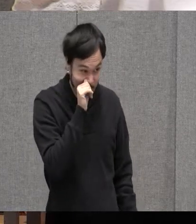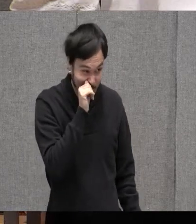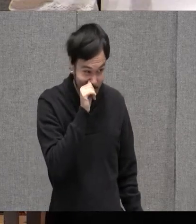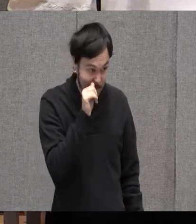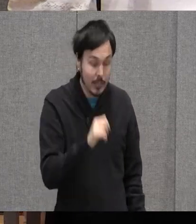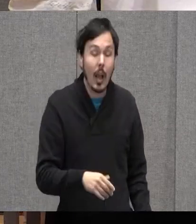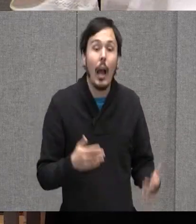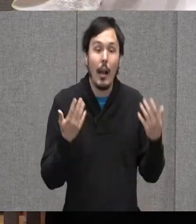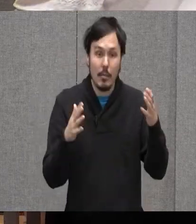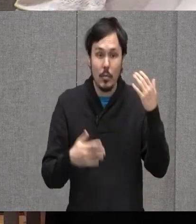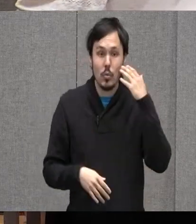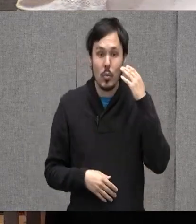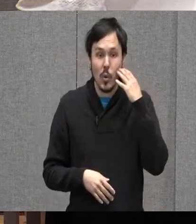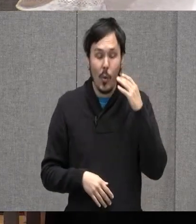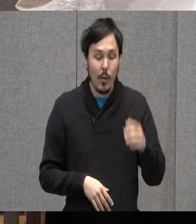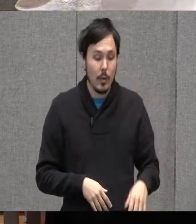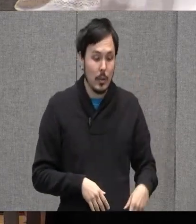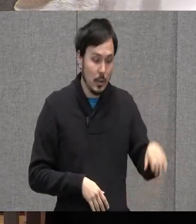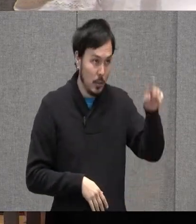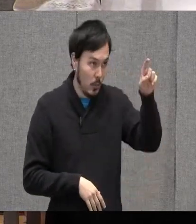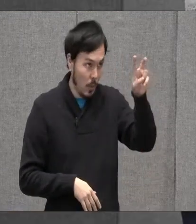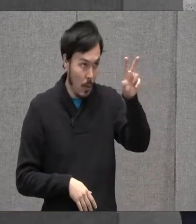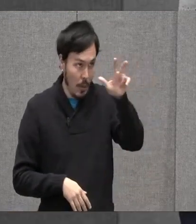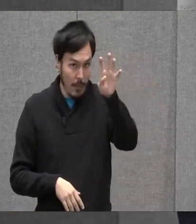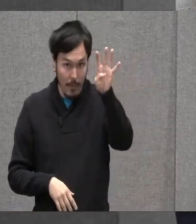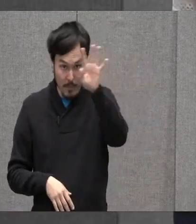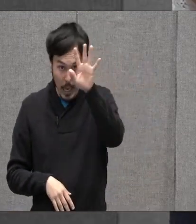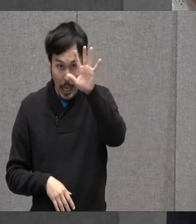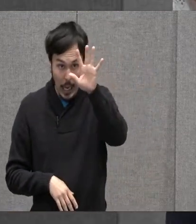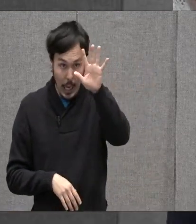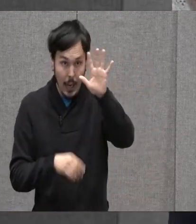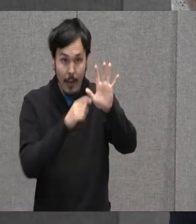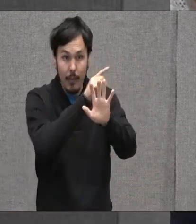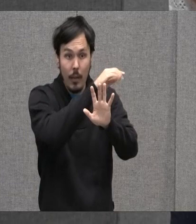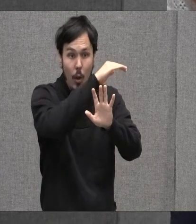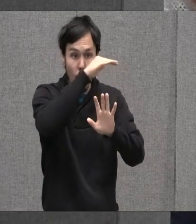I know that it's five pots going across, three pots going down.